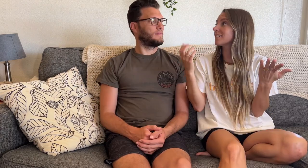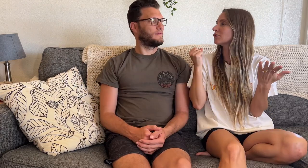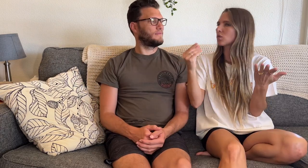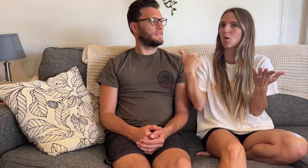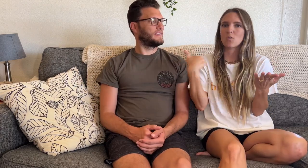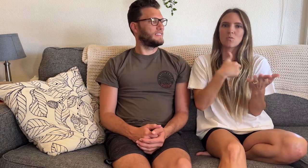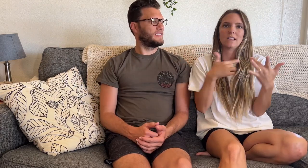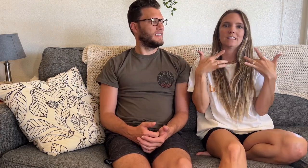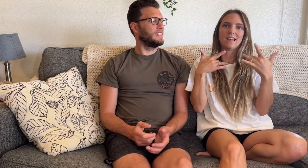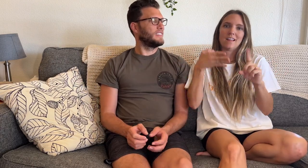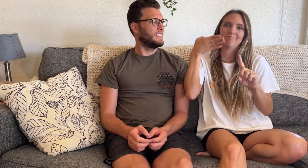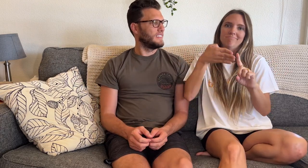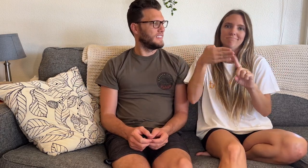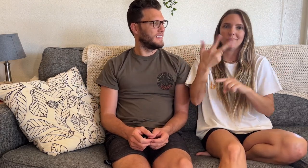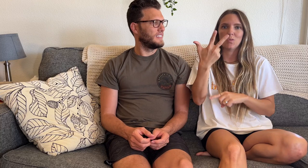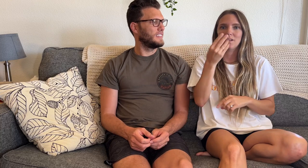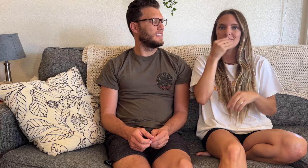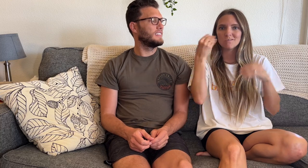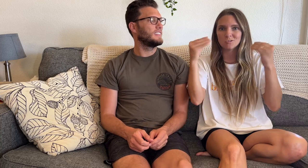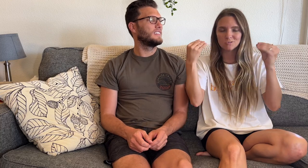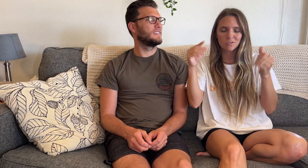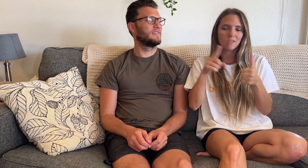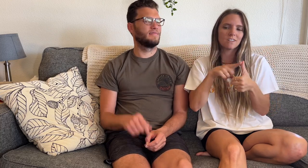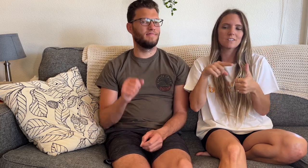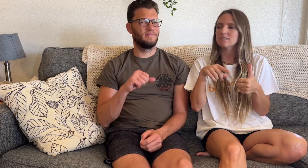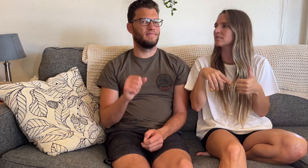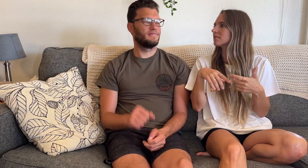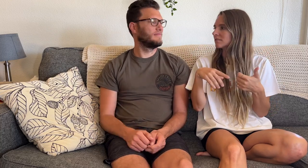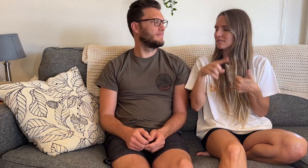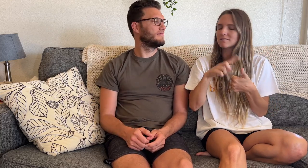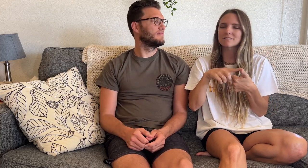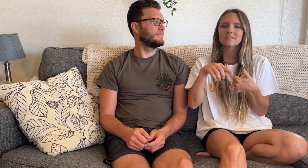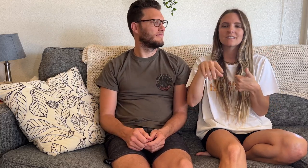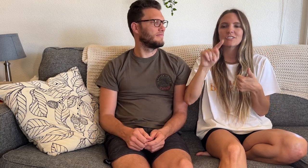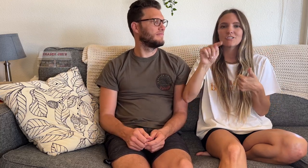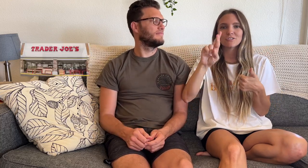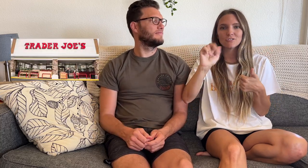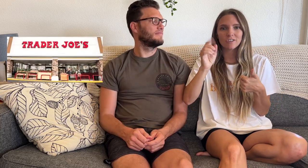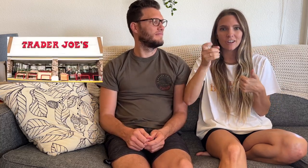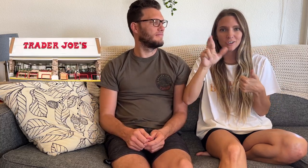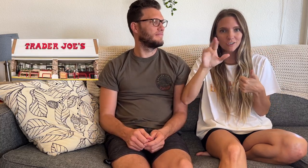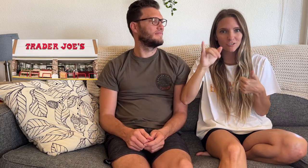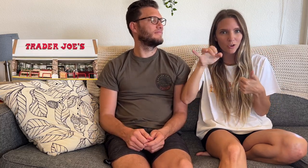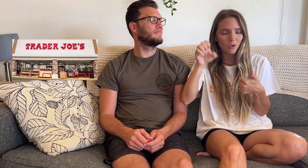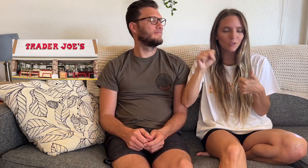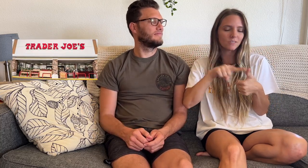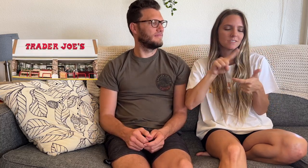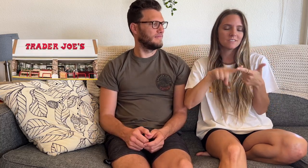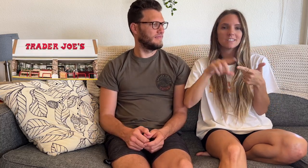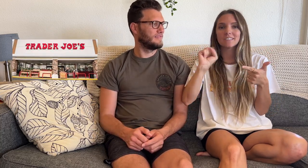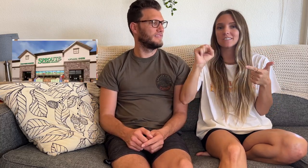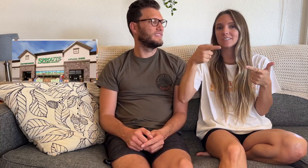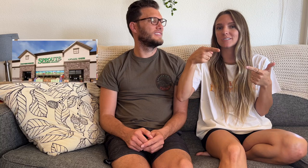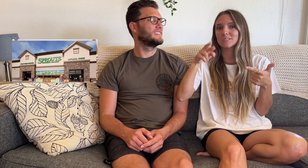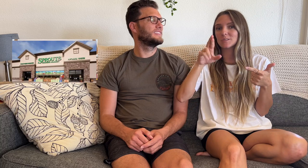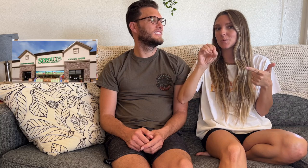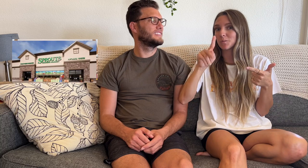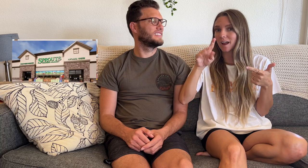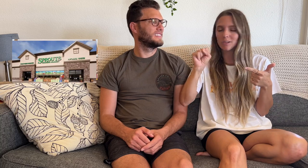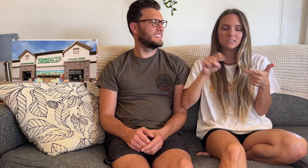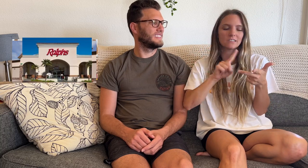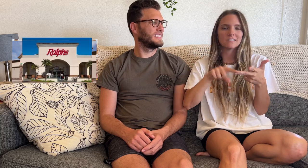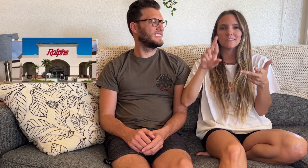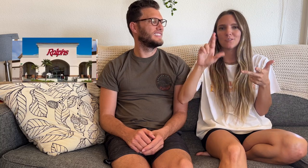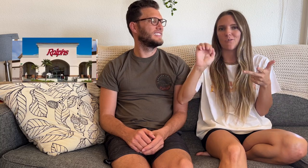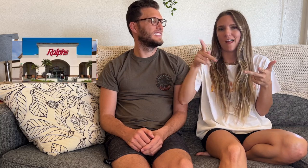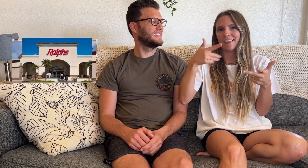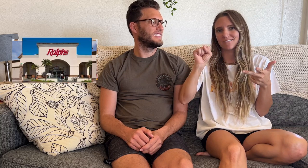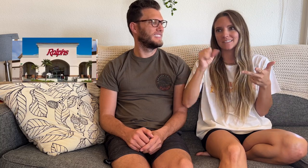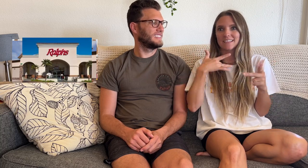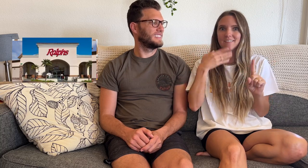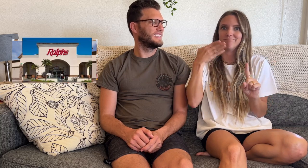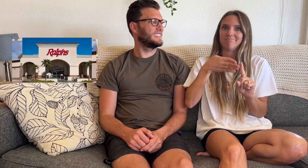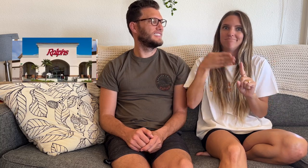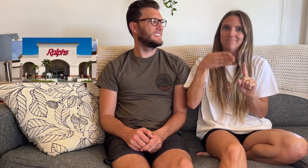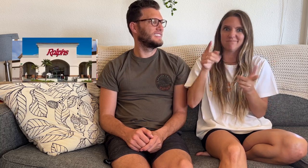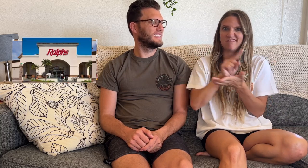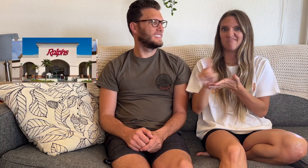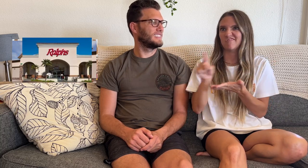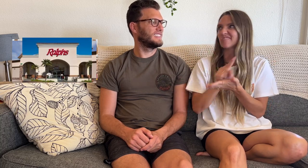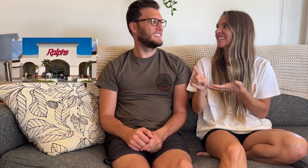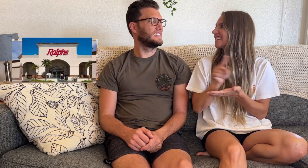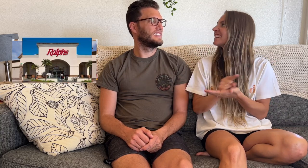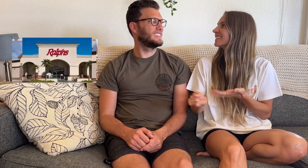So we shop at three grocery stores. Trader Joe’s, Sprouts, and Ralph’s weekly.